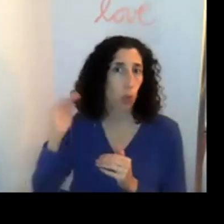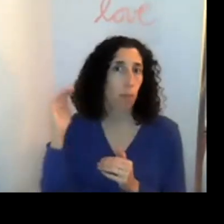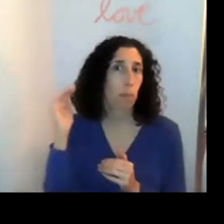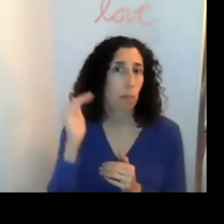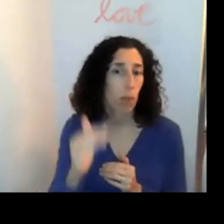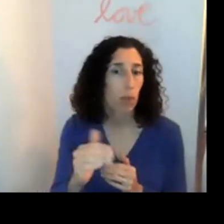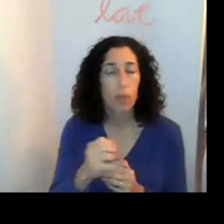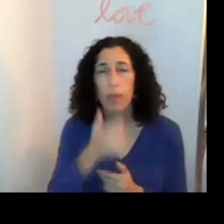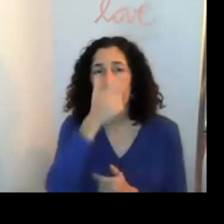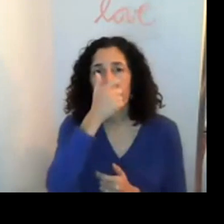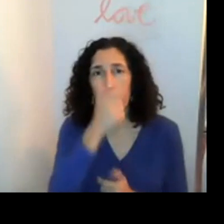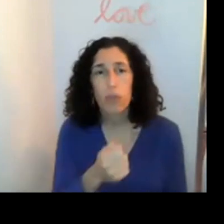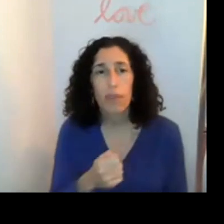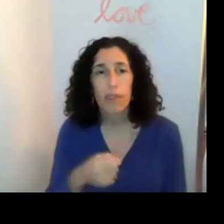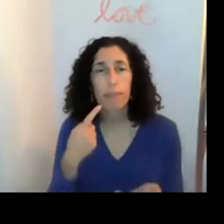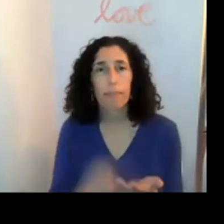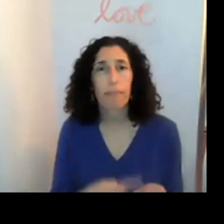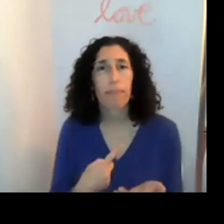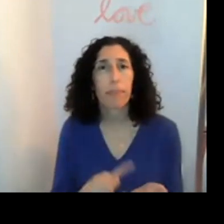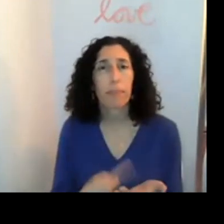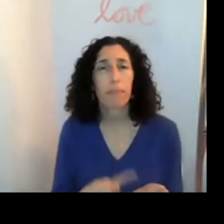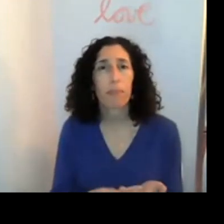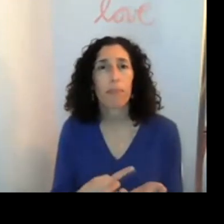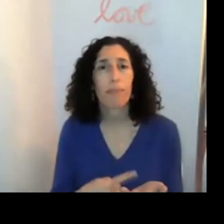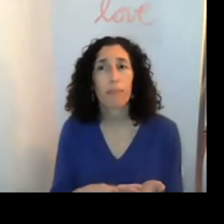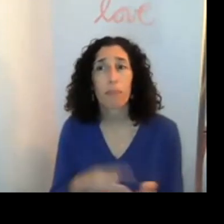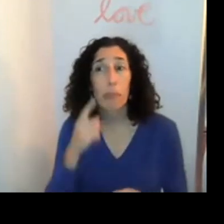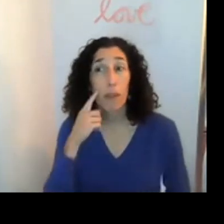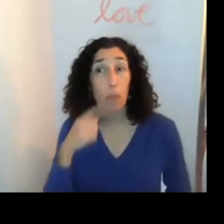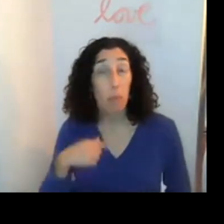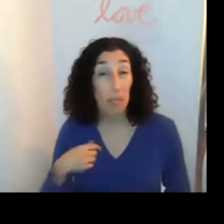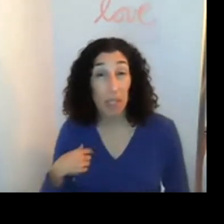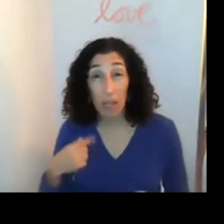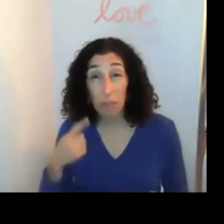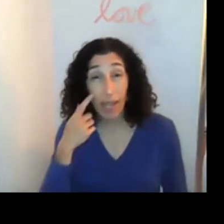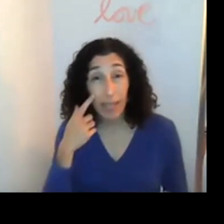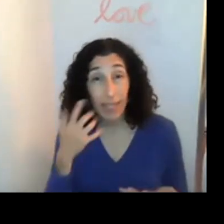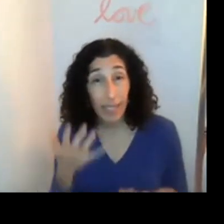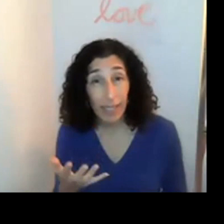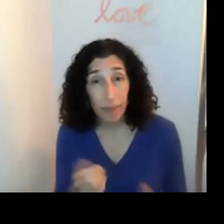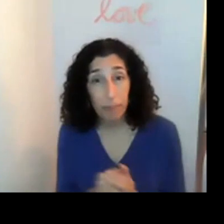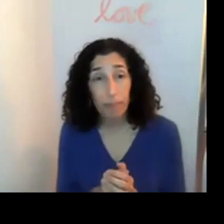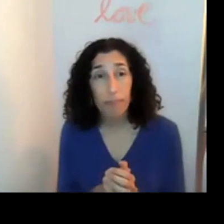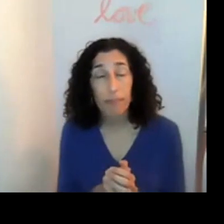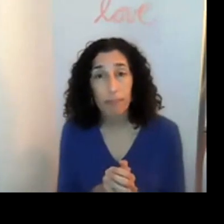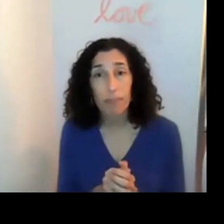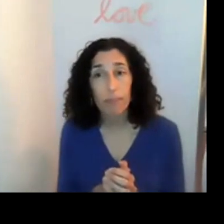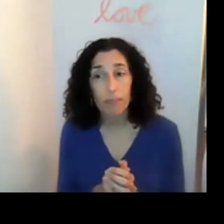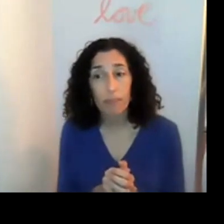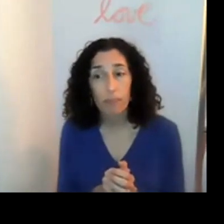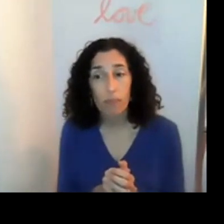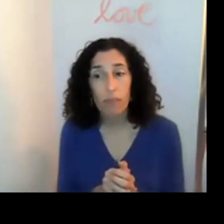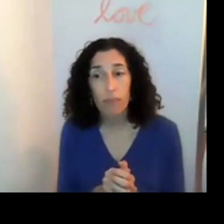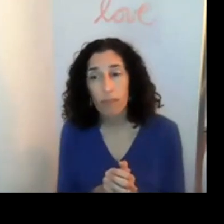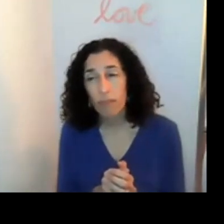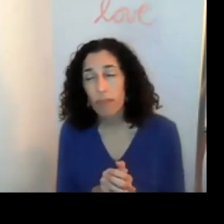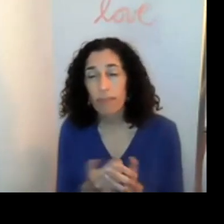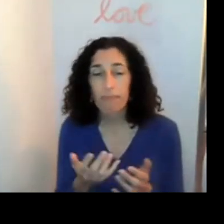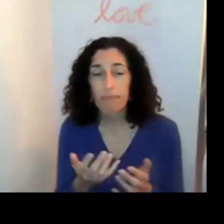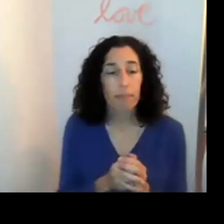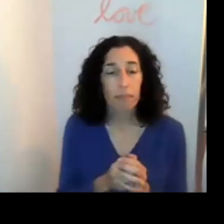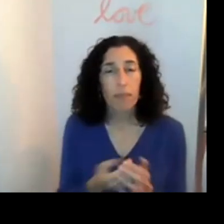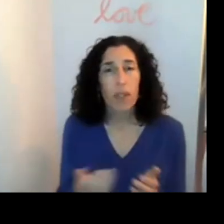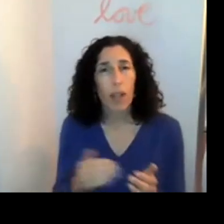starts to feel like a small wave, the melody going upwards and downwards. A new sound is